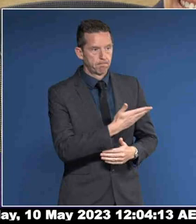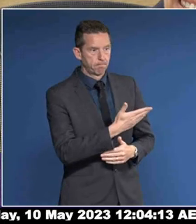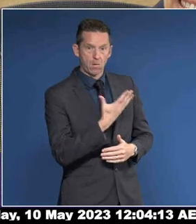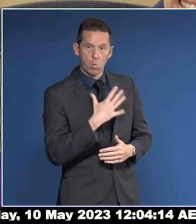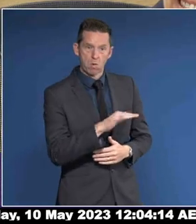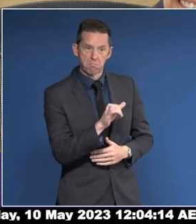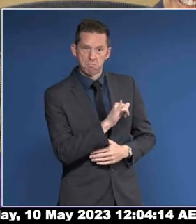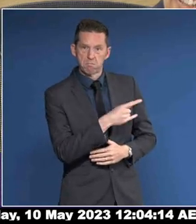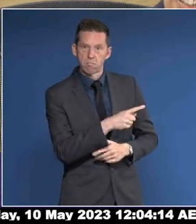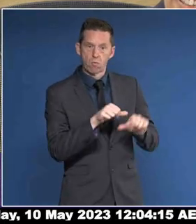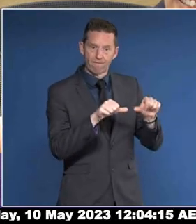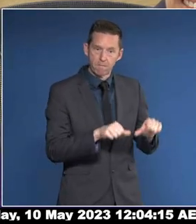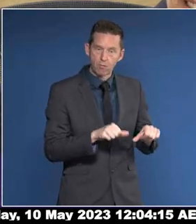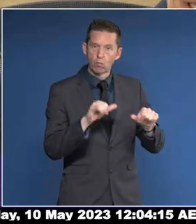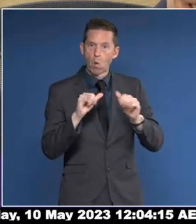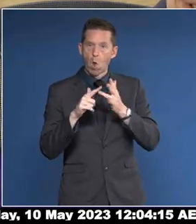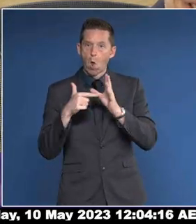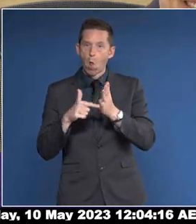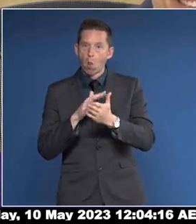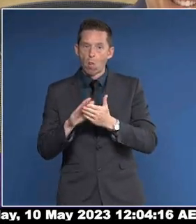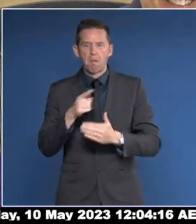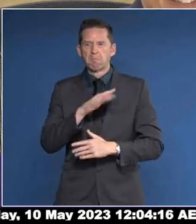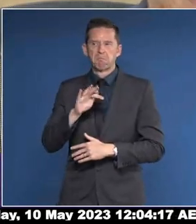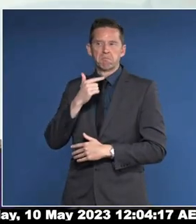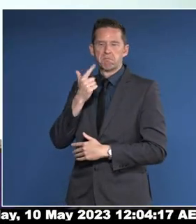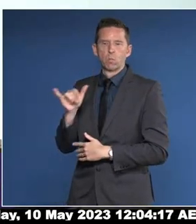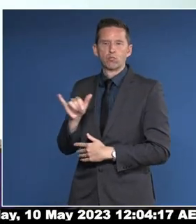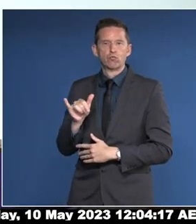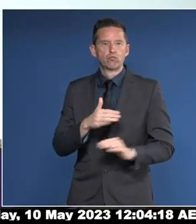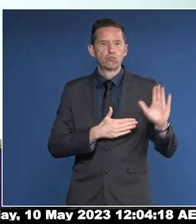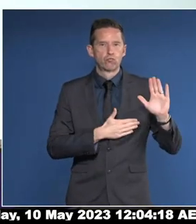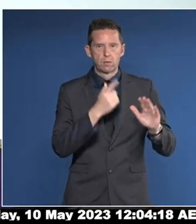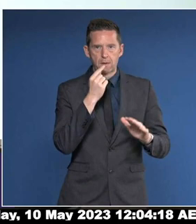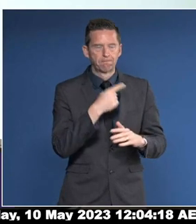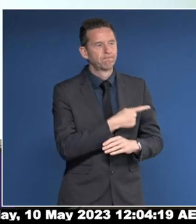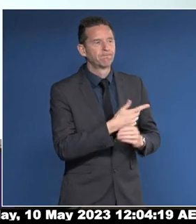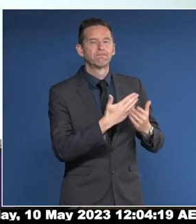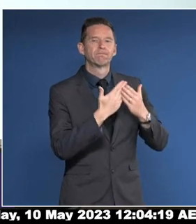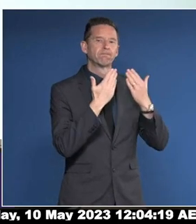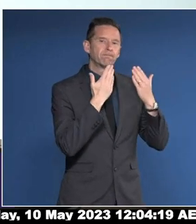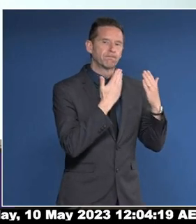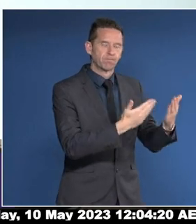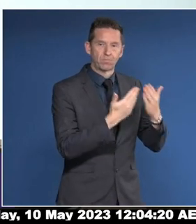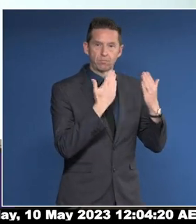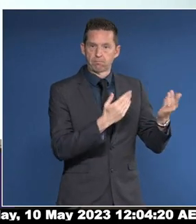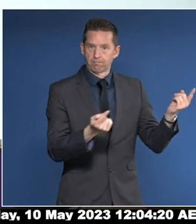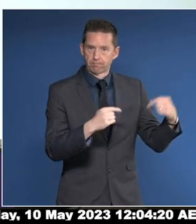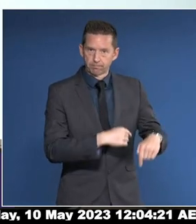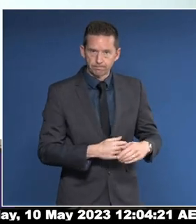Doesn't bother me. COMMISSIONER McEWIN: Mr Clark, thank you very much for coming and providing your